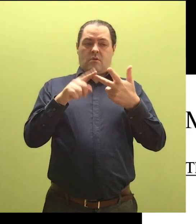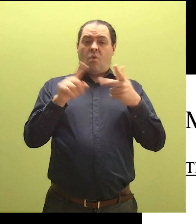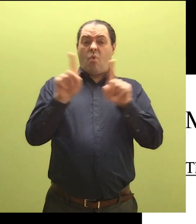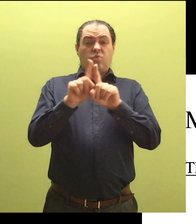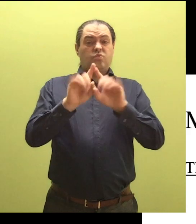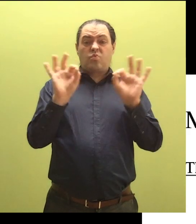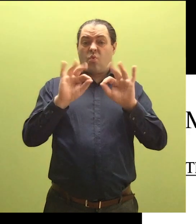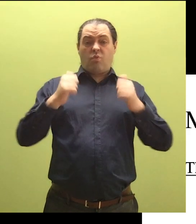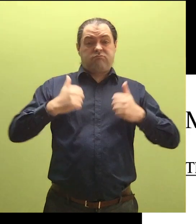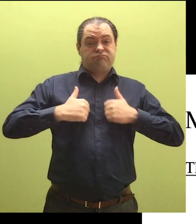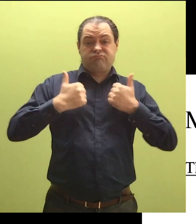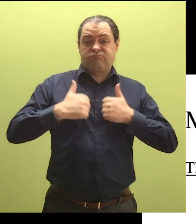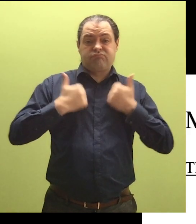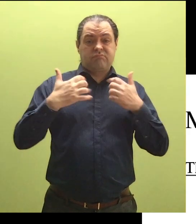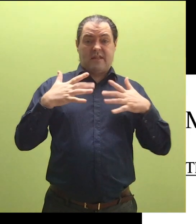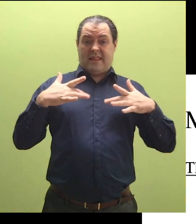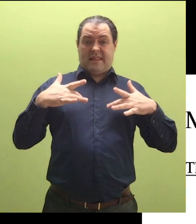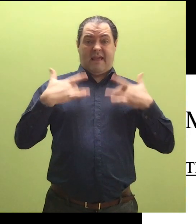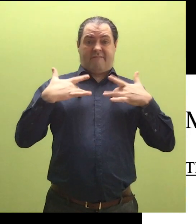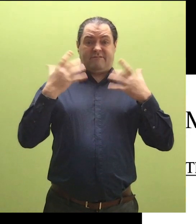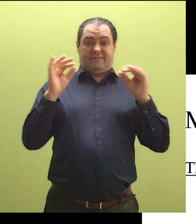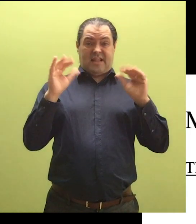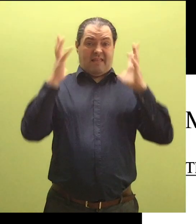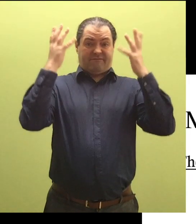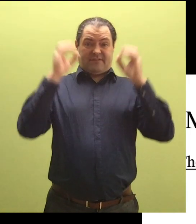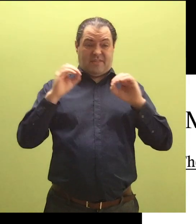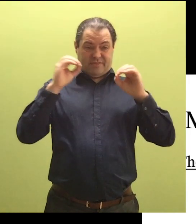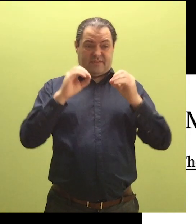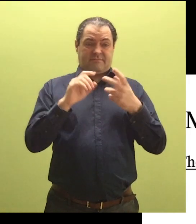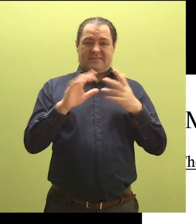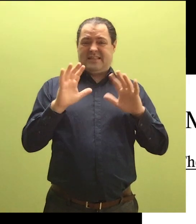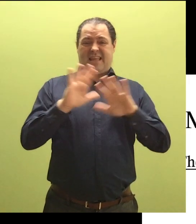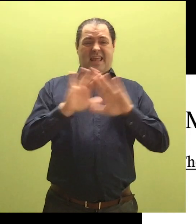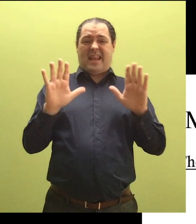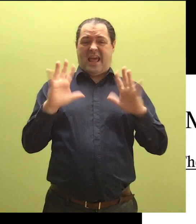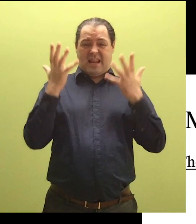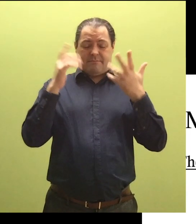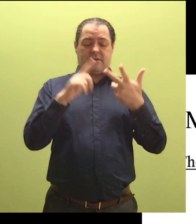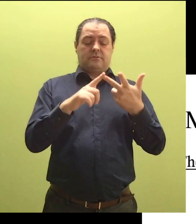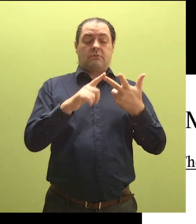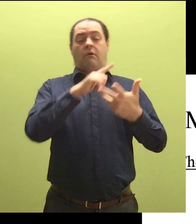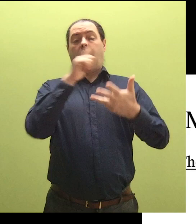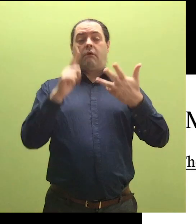inanimate causers. Lastly, we prepared a fourth set of stimuli